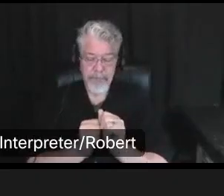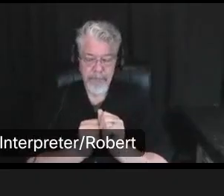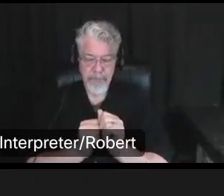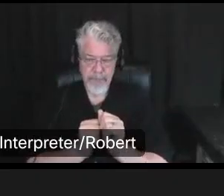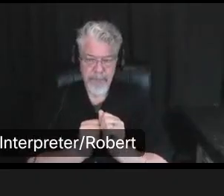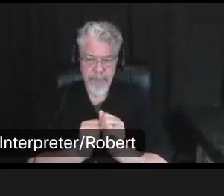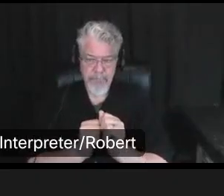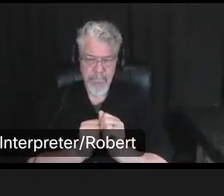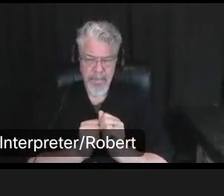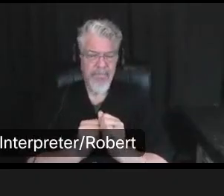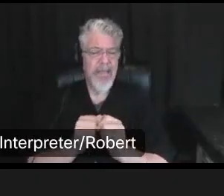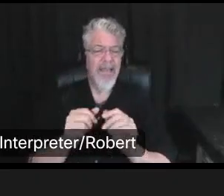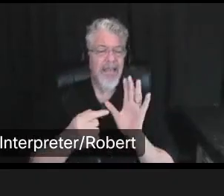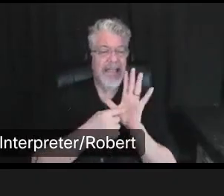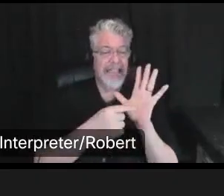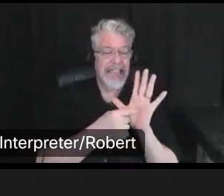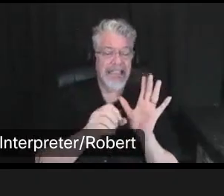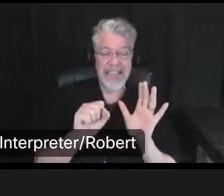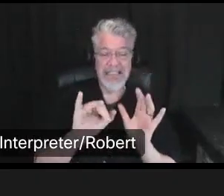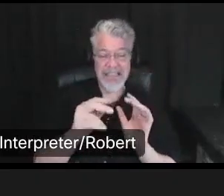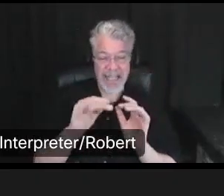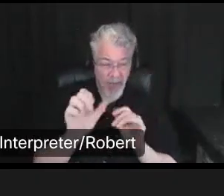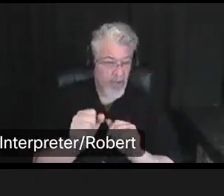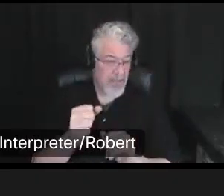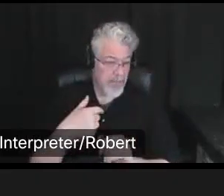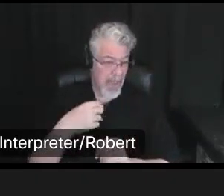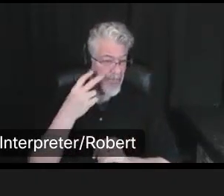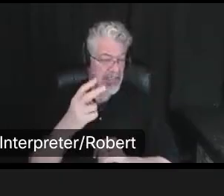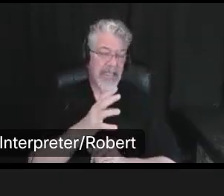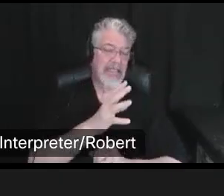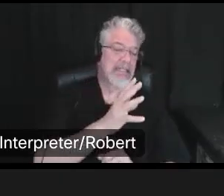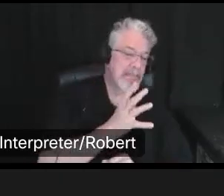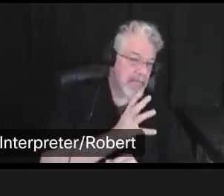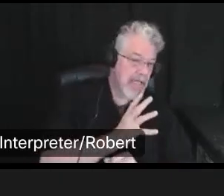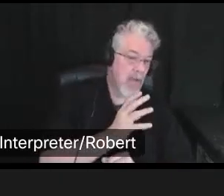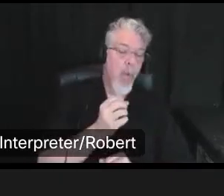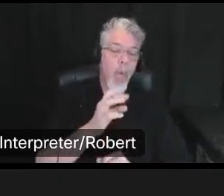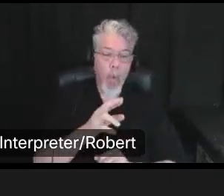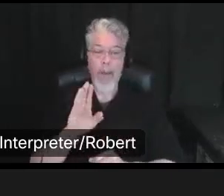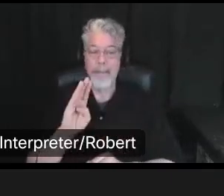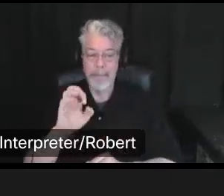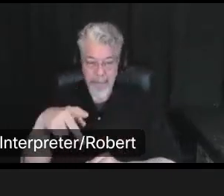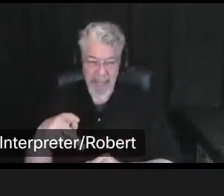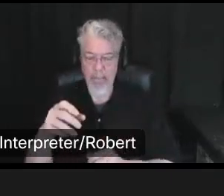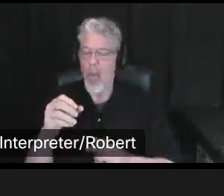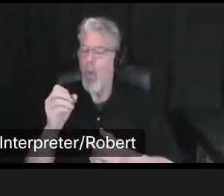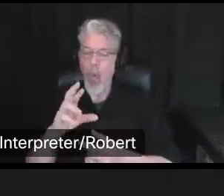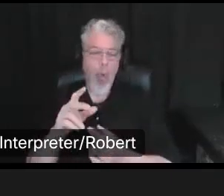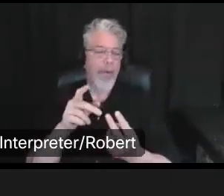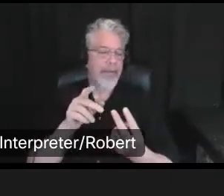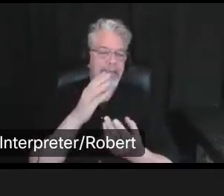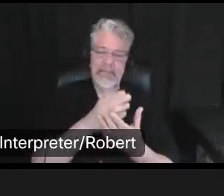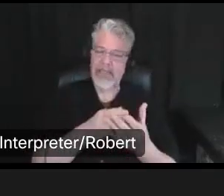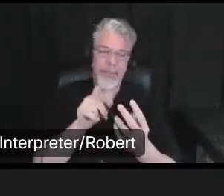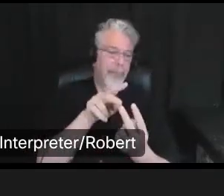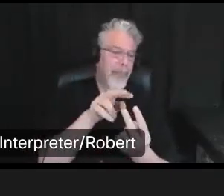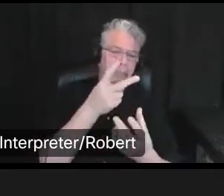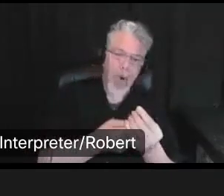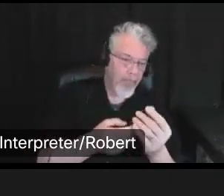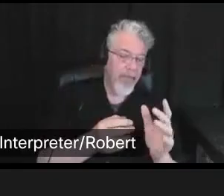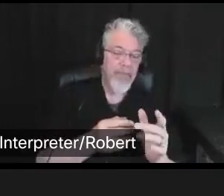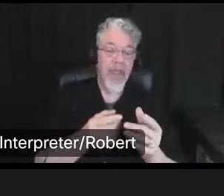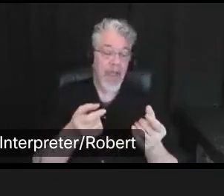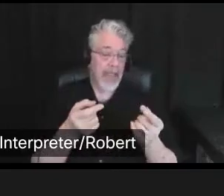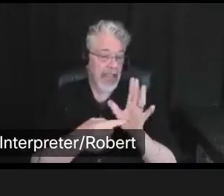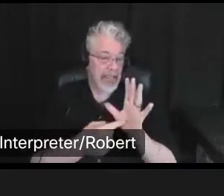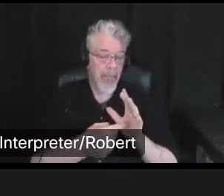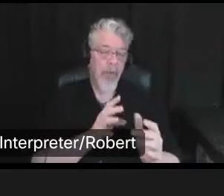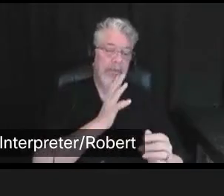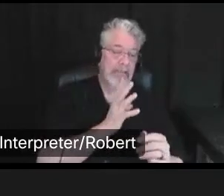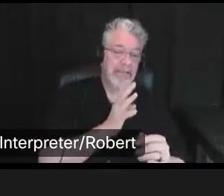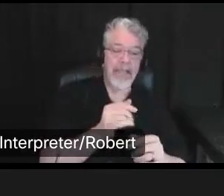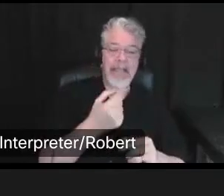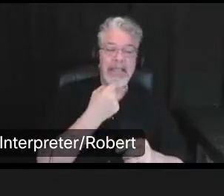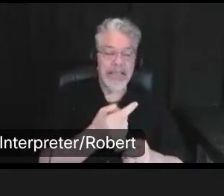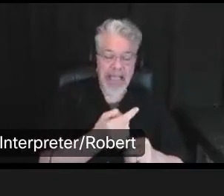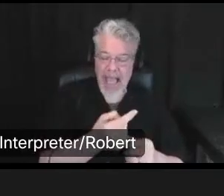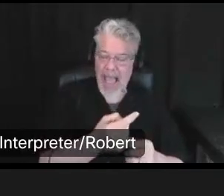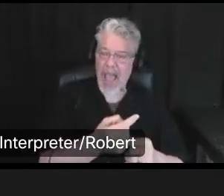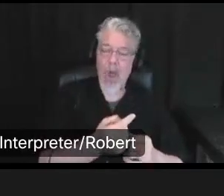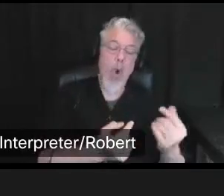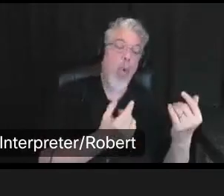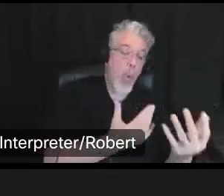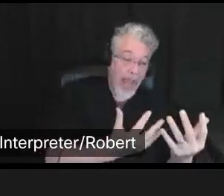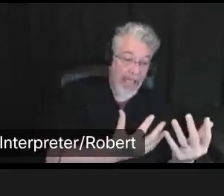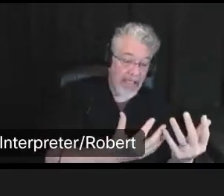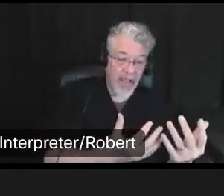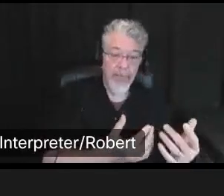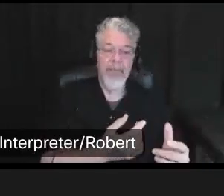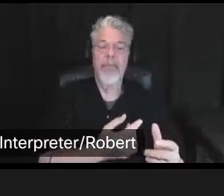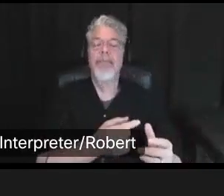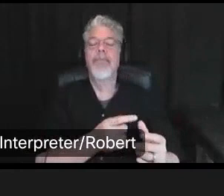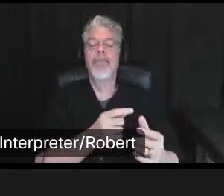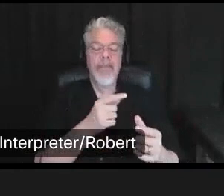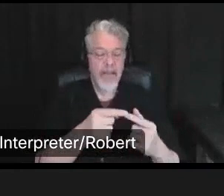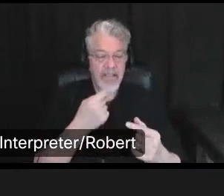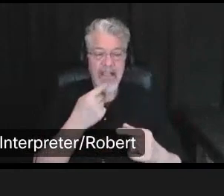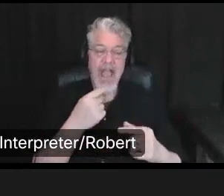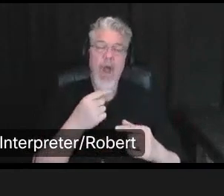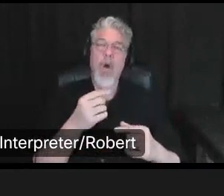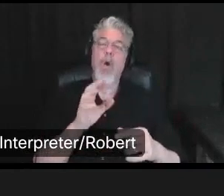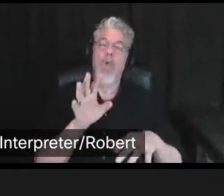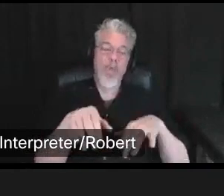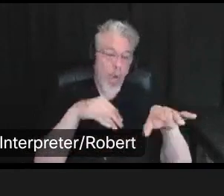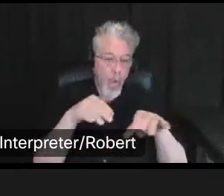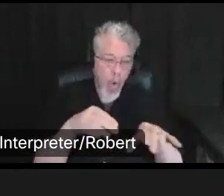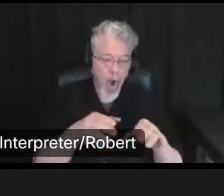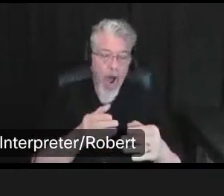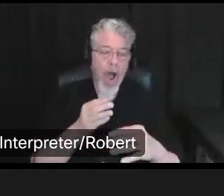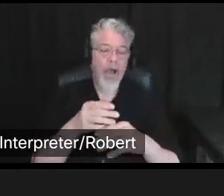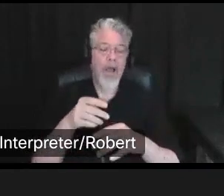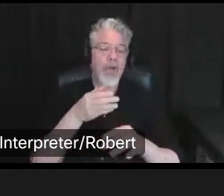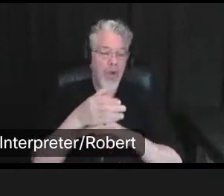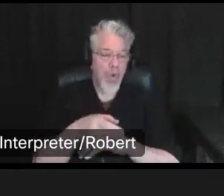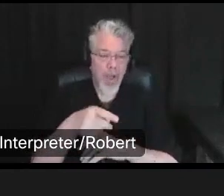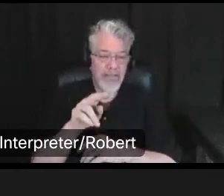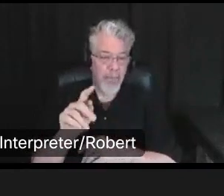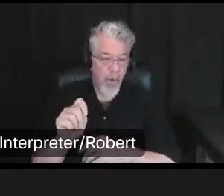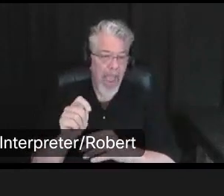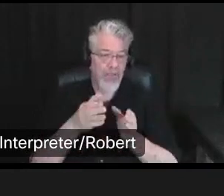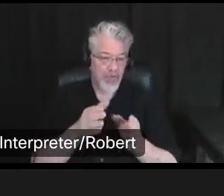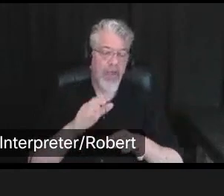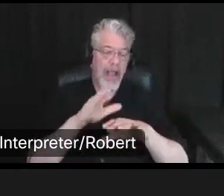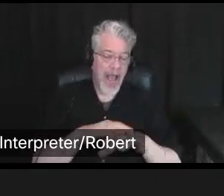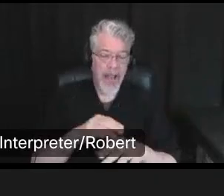The signals that I have seen can either speak or beep or do some combination of both. And e.g., when they speak, they say something like wait, and then they will say the walk light to cross Pratt Street is on or whatever, and then they'll beep to indicate that.